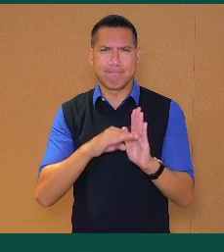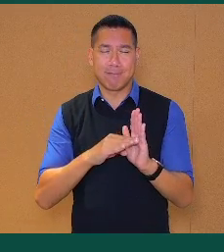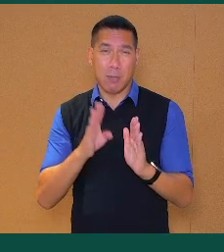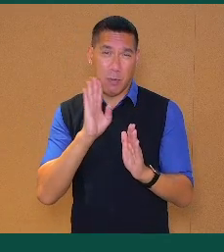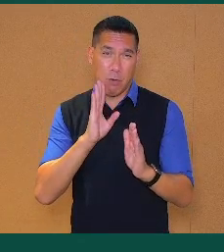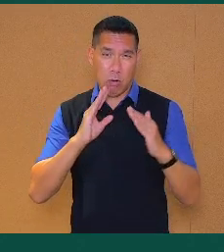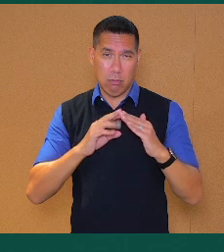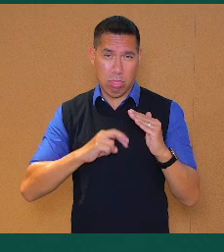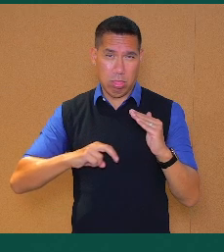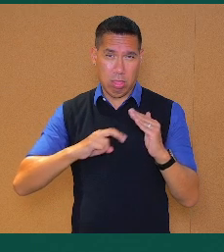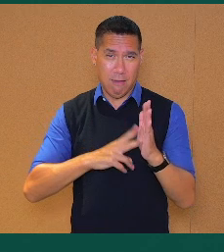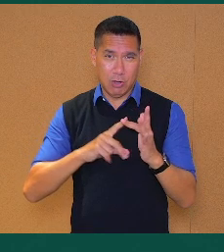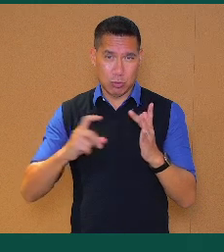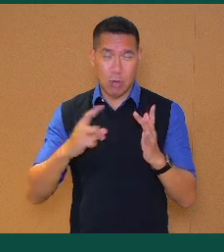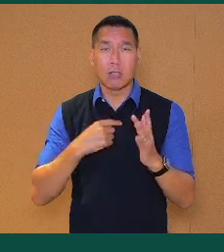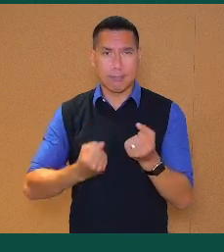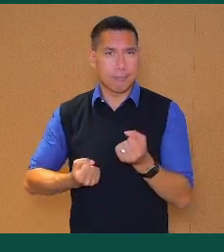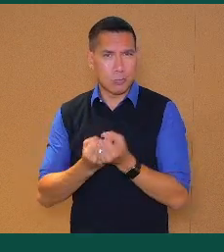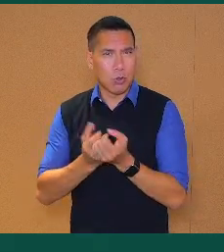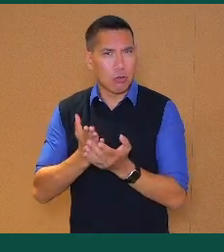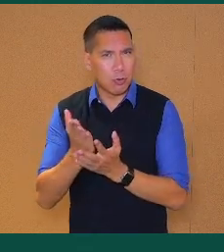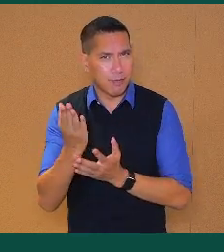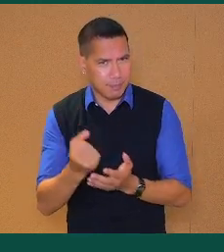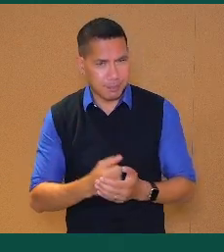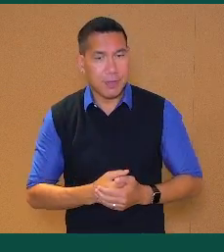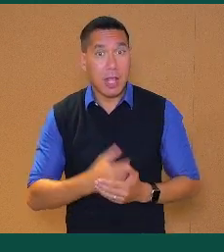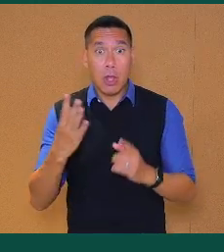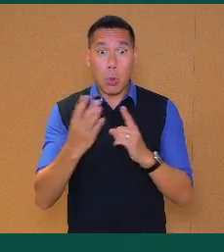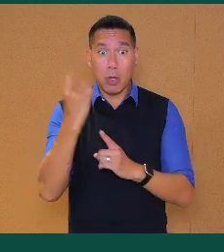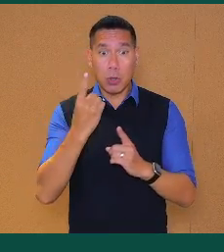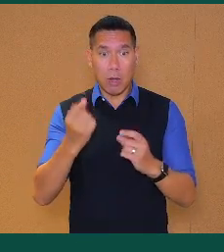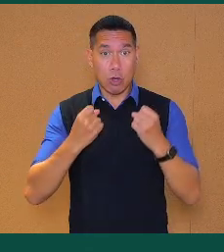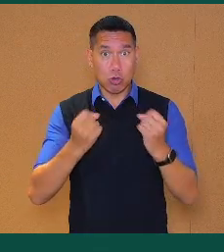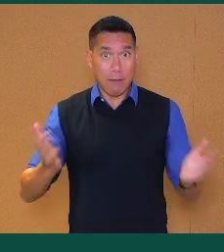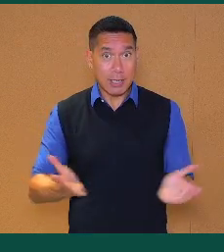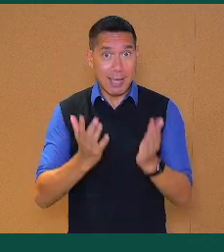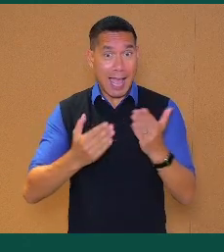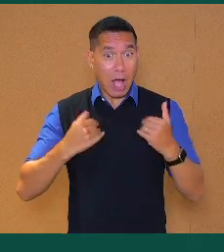The winner of the Driving Health Equity award is...